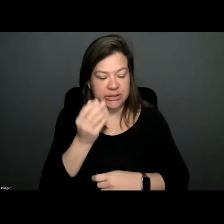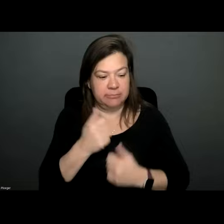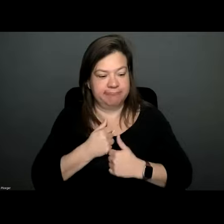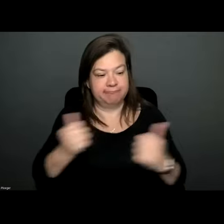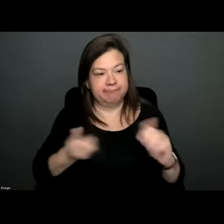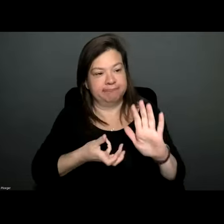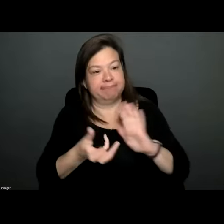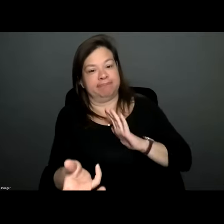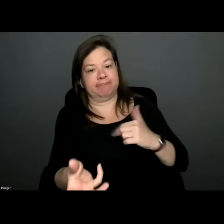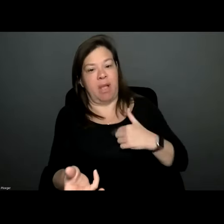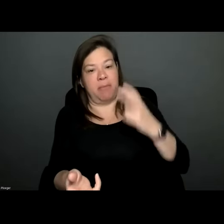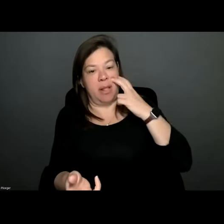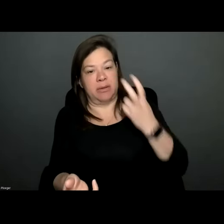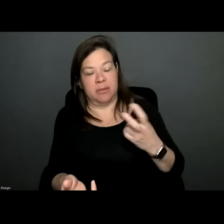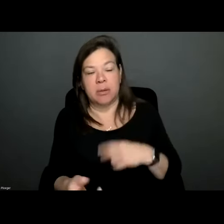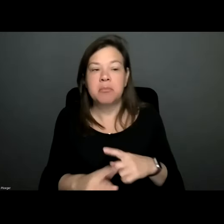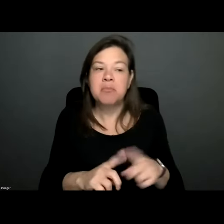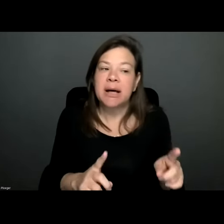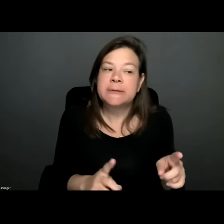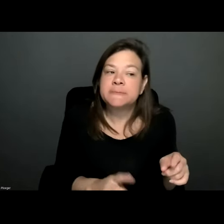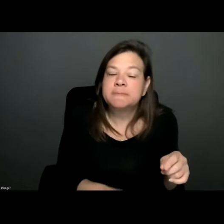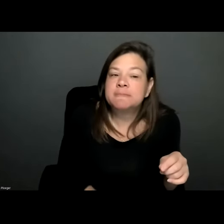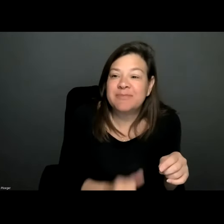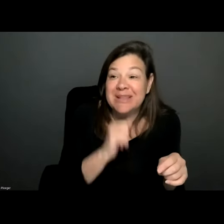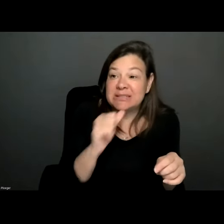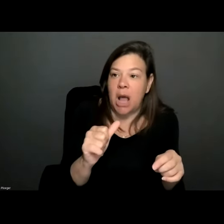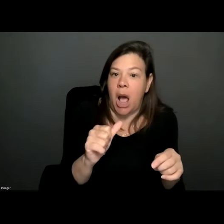but it's not necessarily, you know, the way to go,